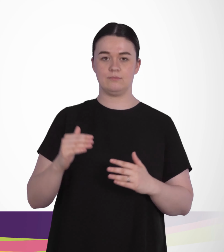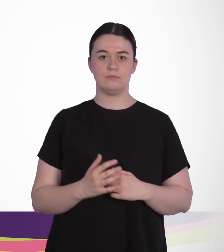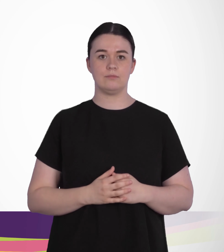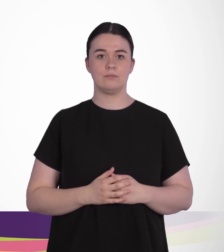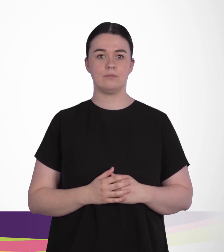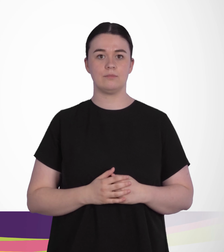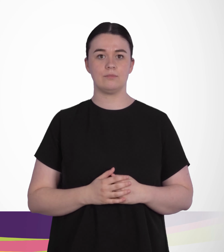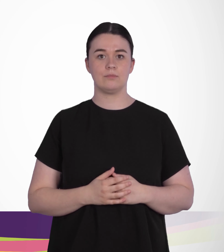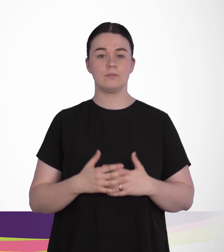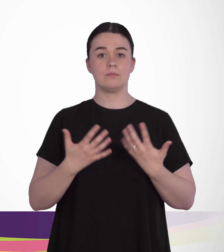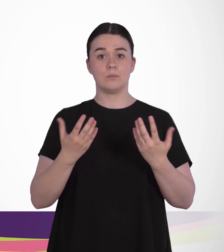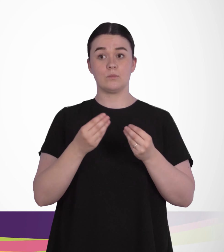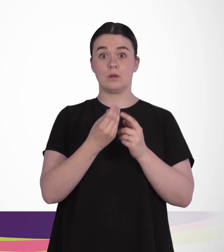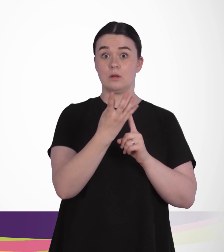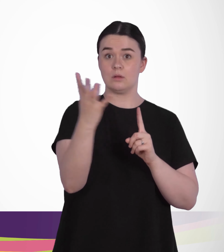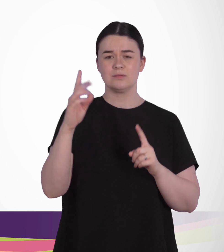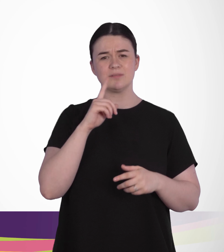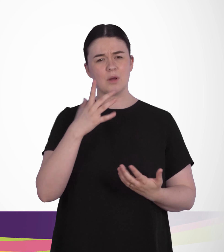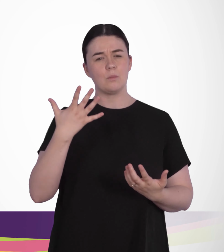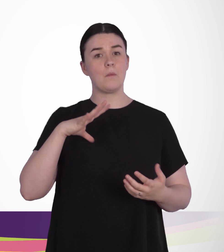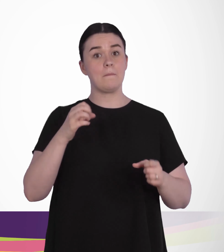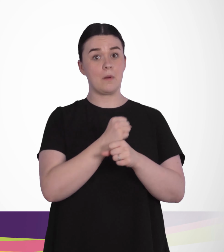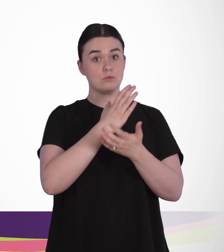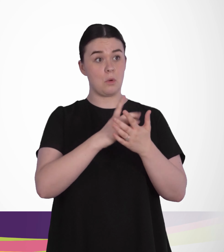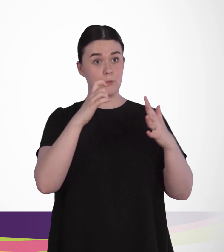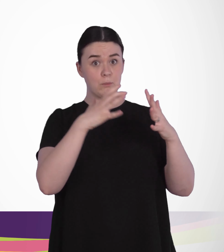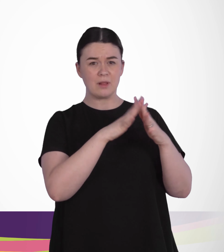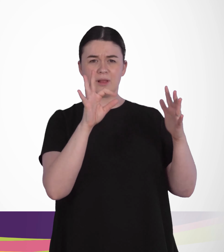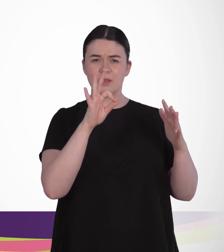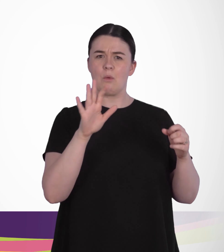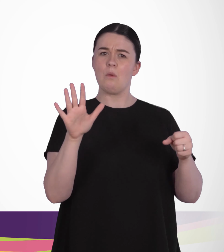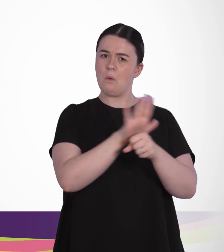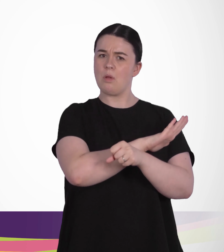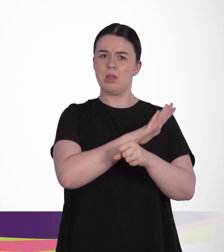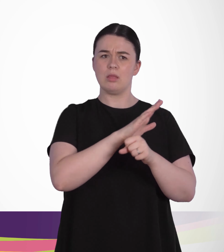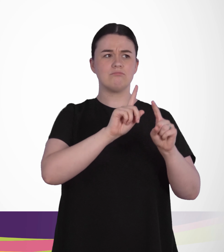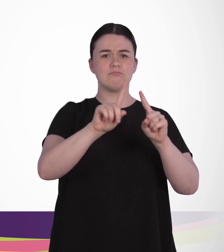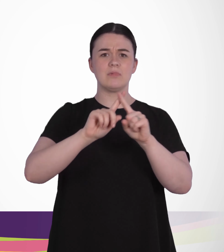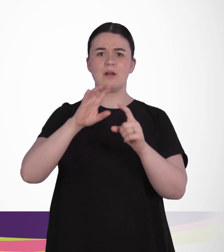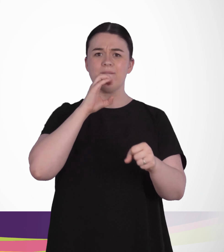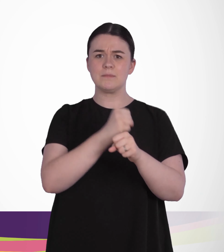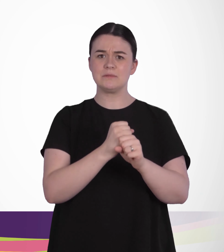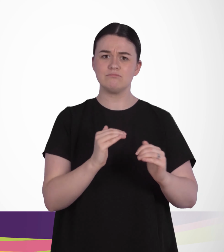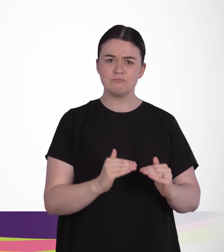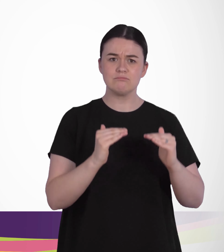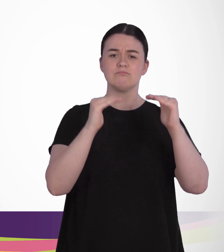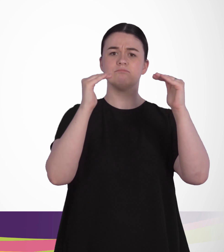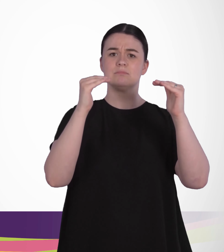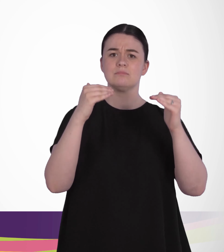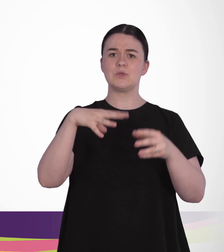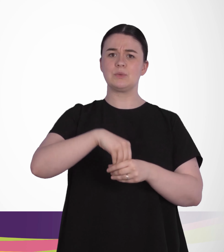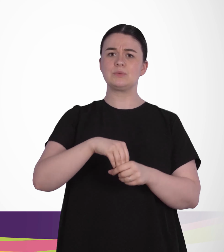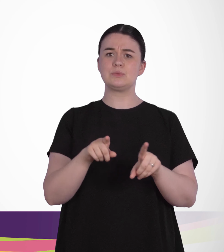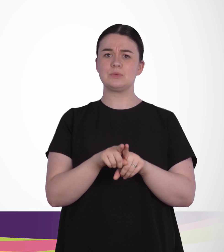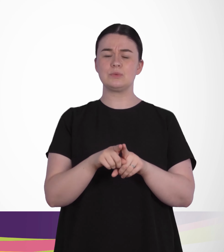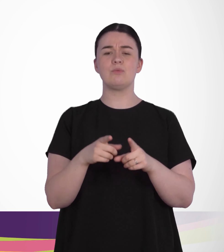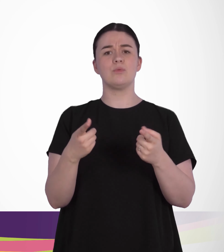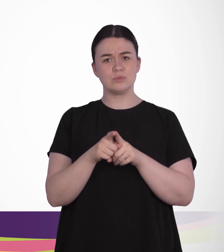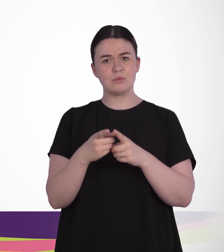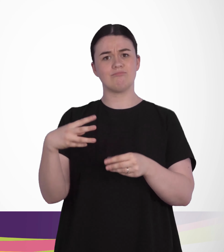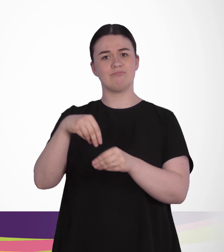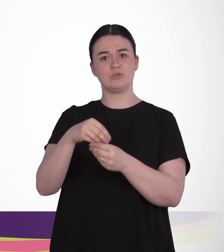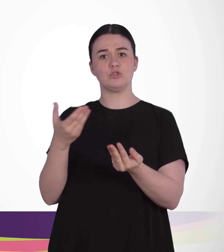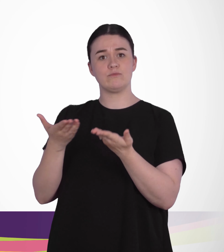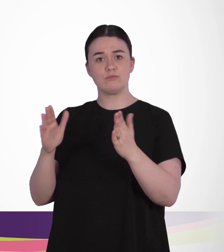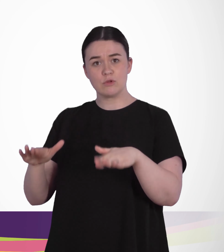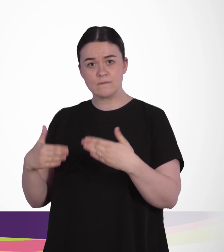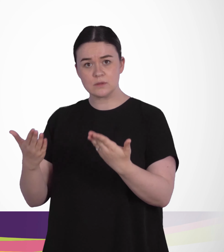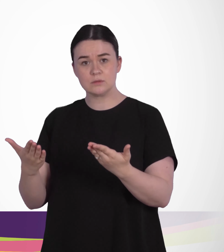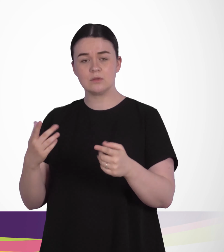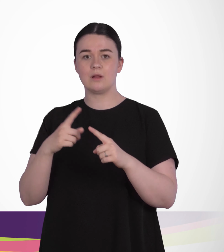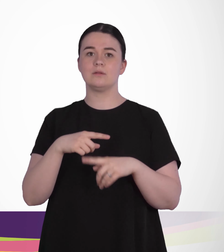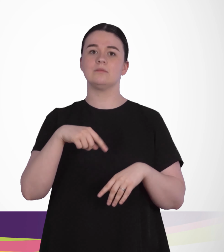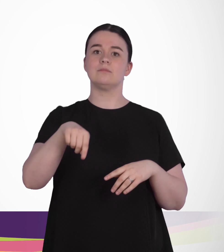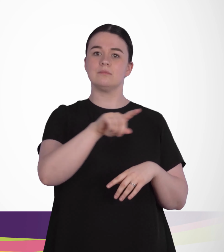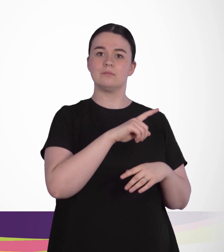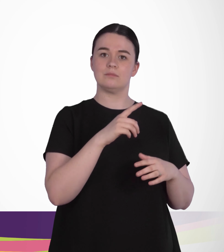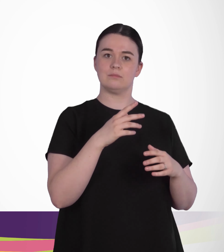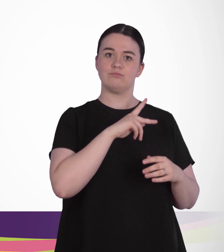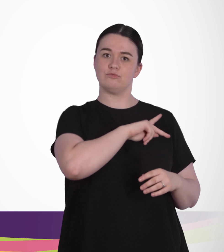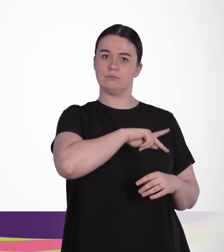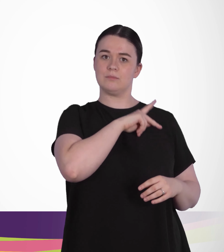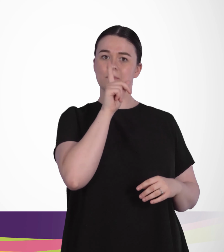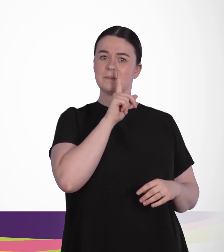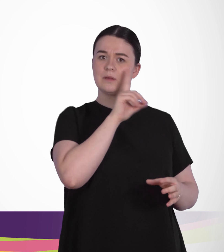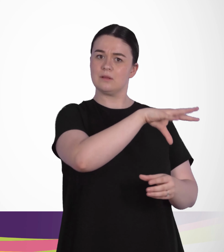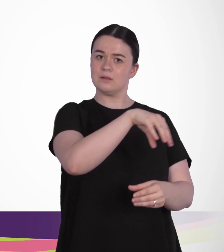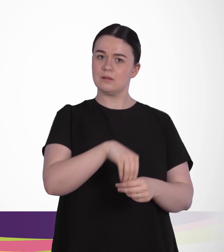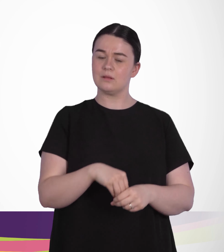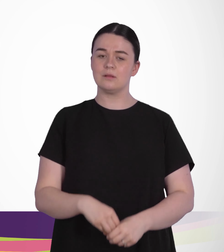with many stakeholders seeking the involvement of all levels of government, service providers and practitioners.